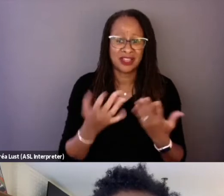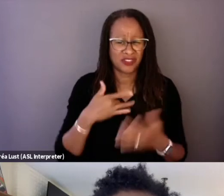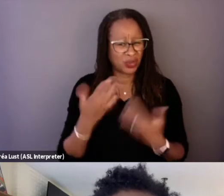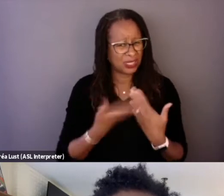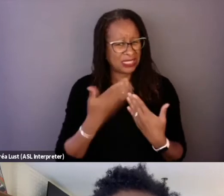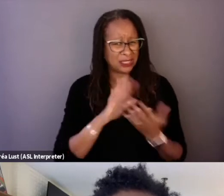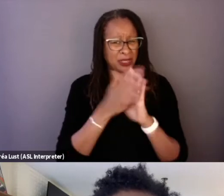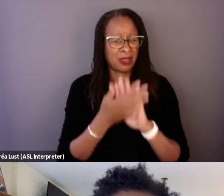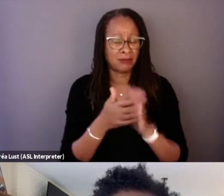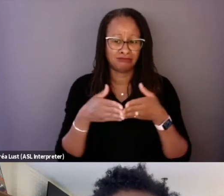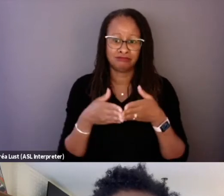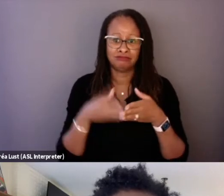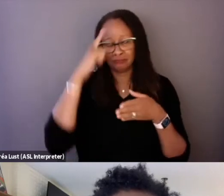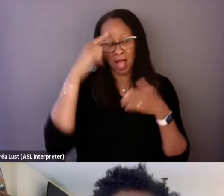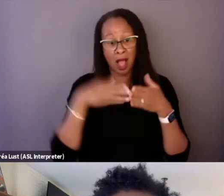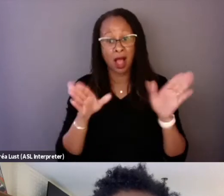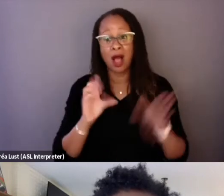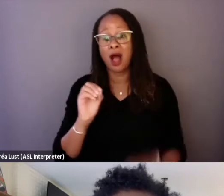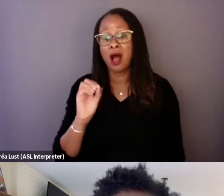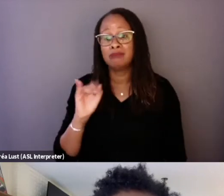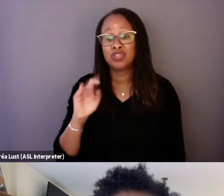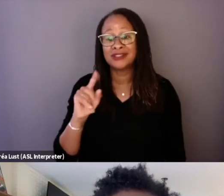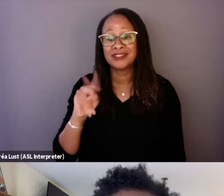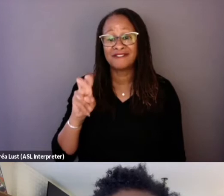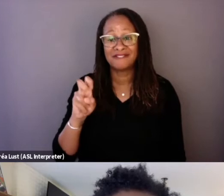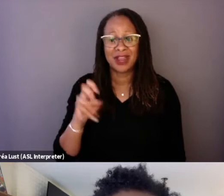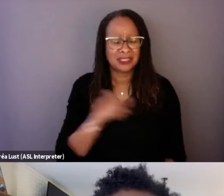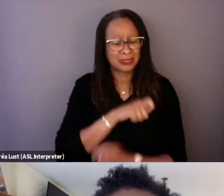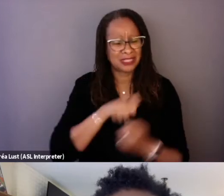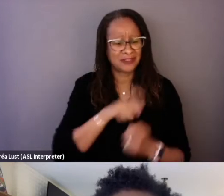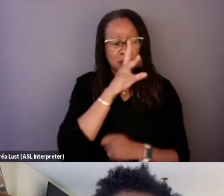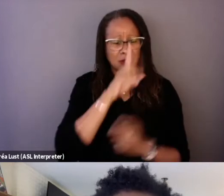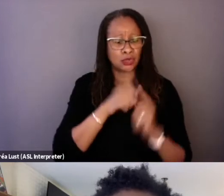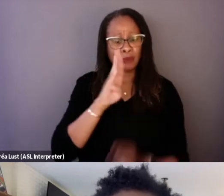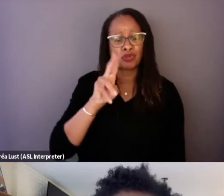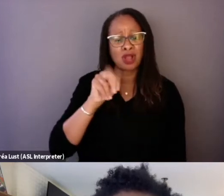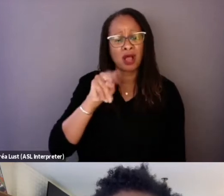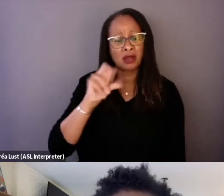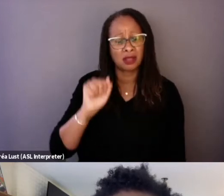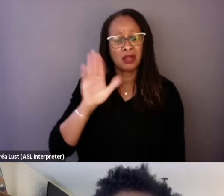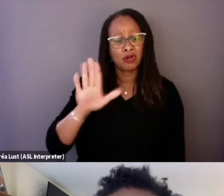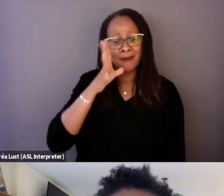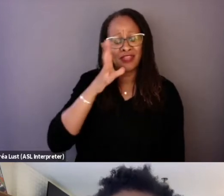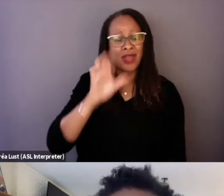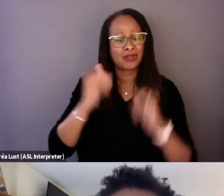Especially, I mean, Laura talking to Breonna's mother, I mean, how did you two balance that approach?